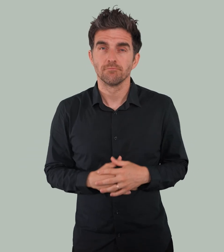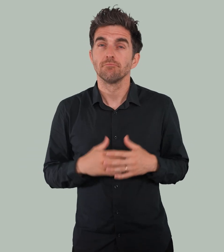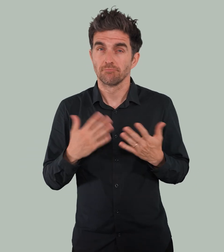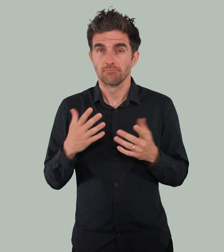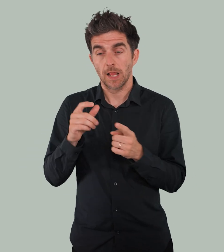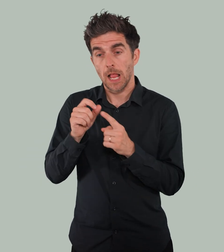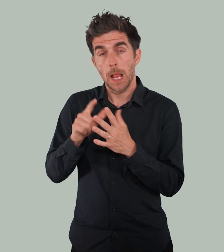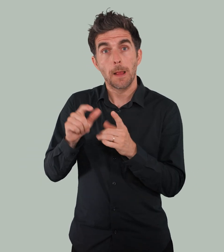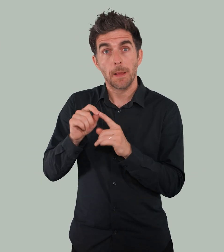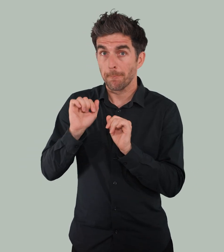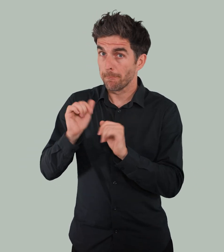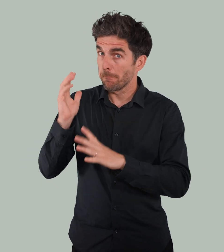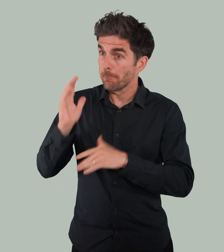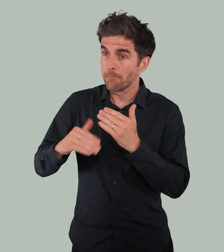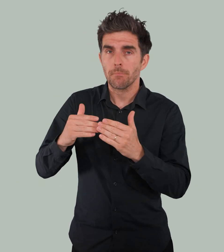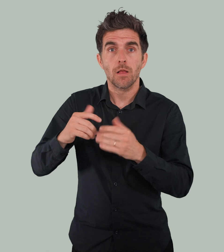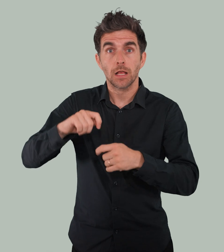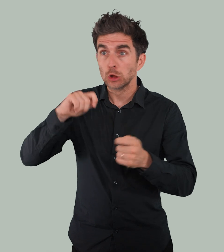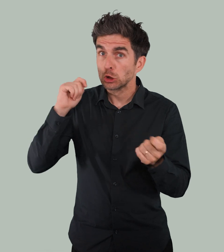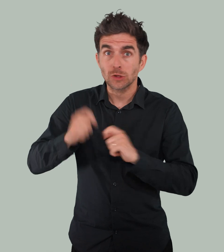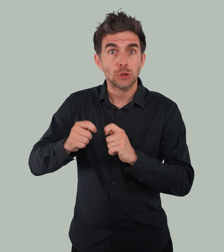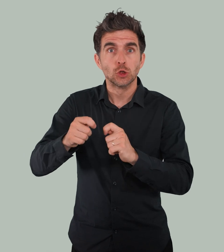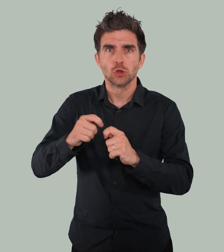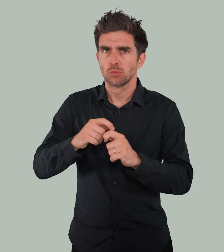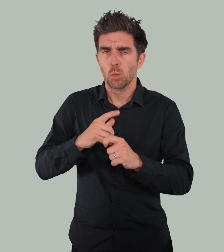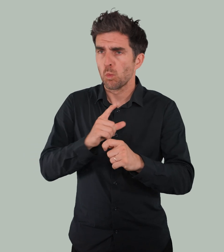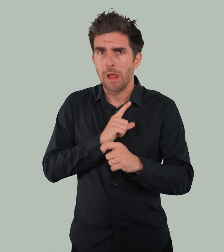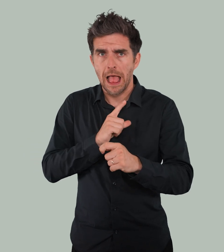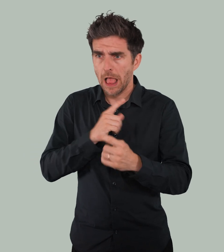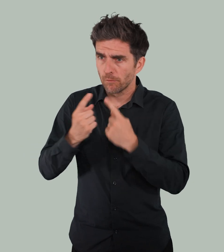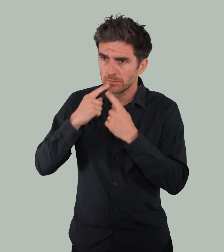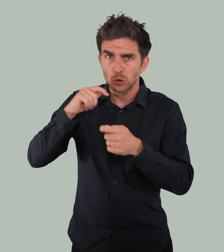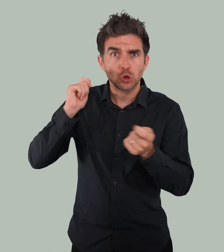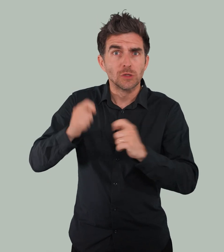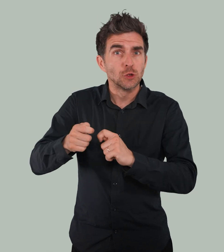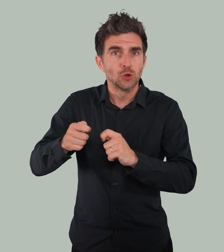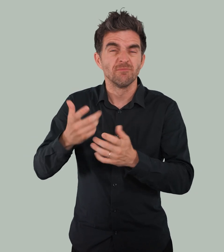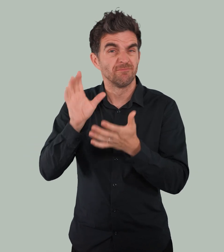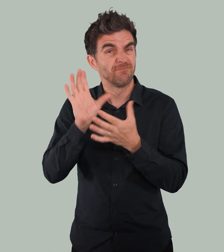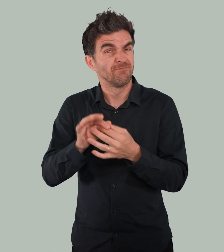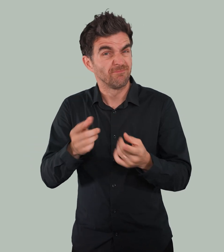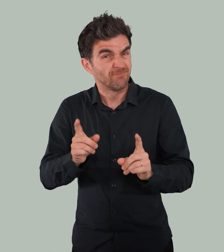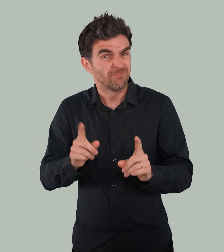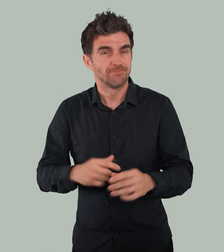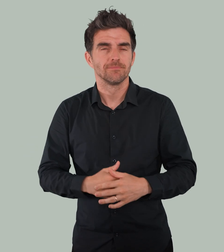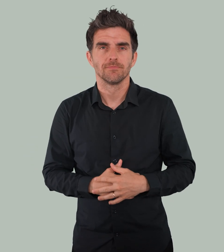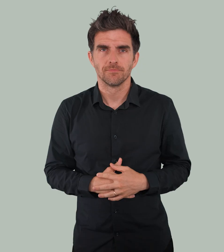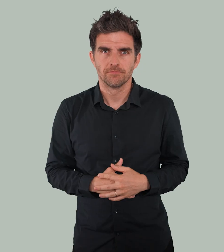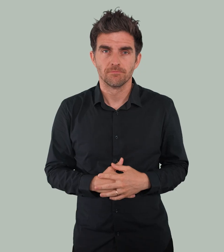69. The wider context in which PIP operates is also changing, particularly in relation to: